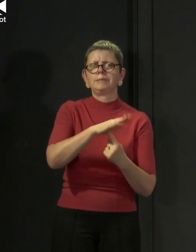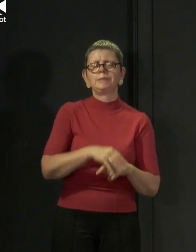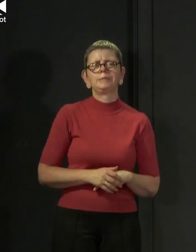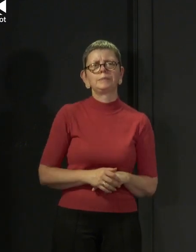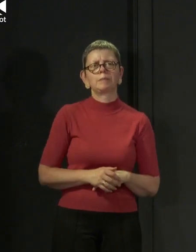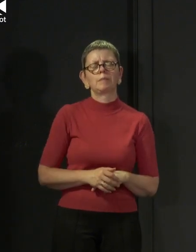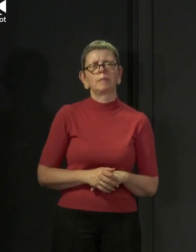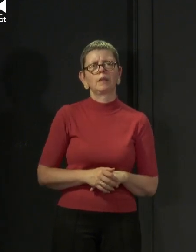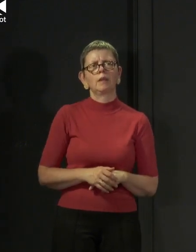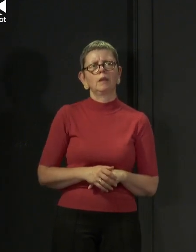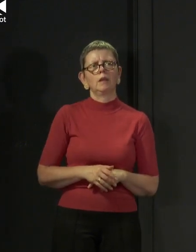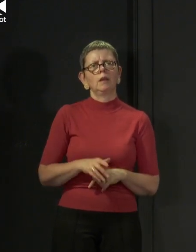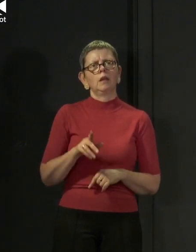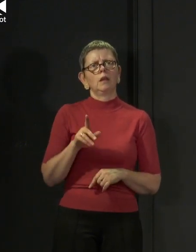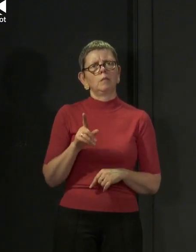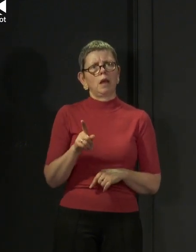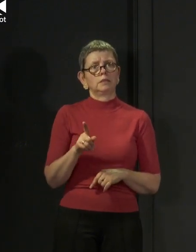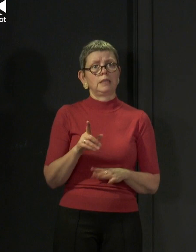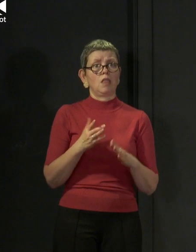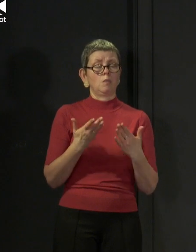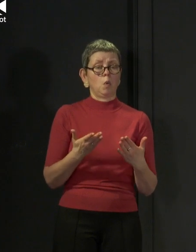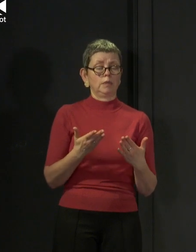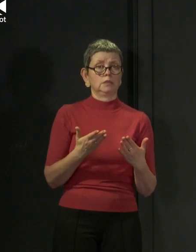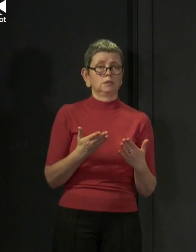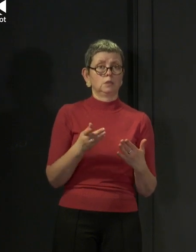point for that is what you're allowed to do once a day right now, you will be allowed